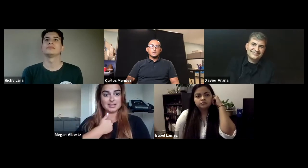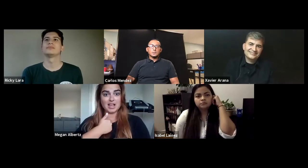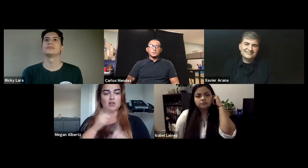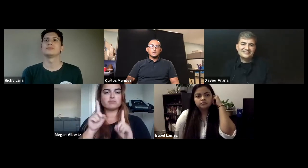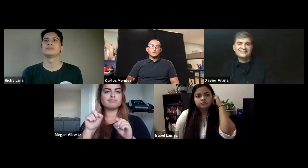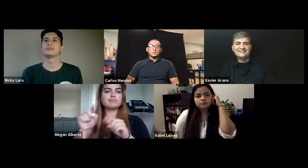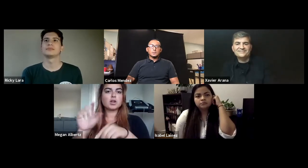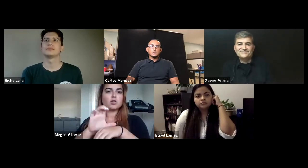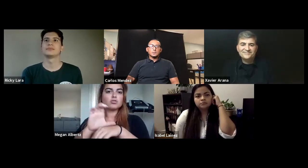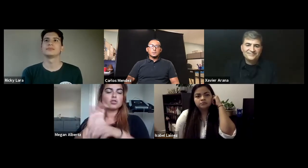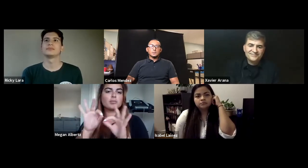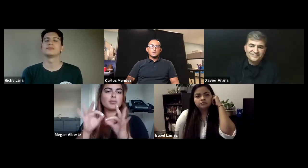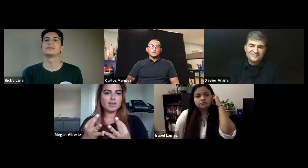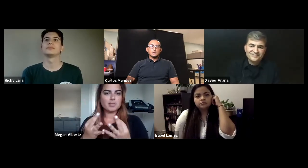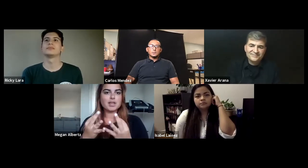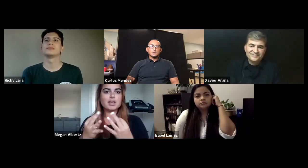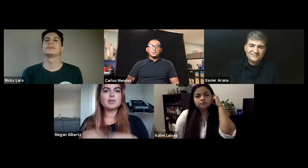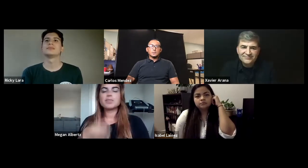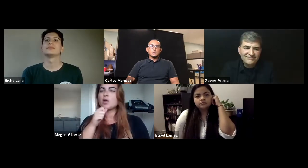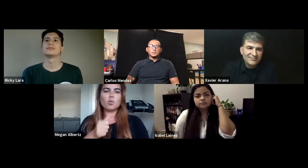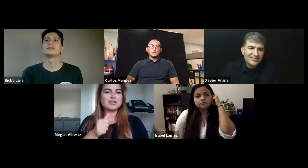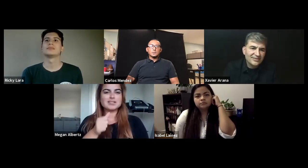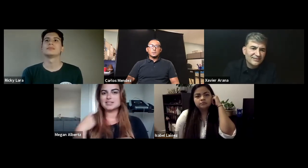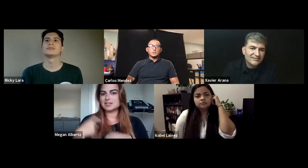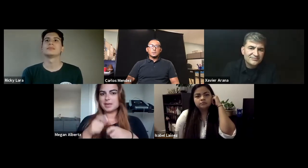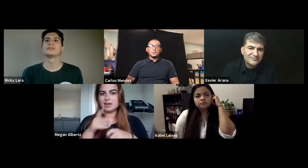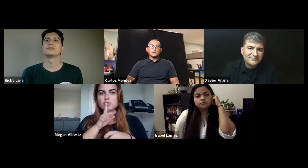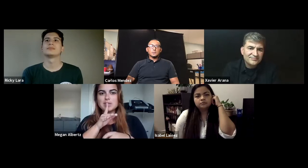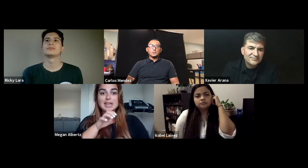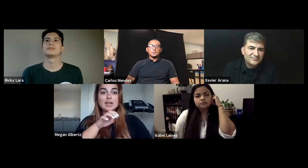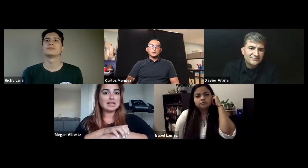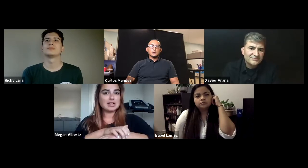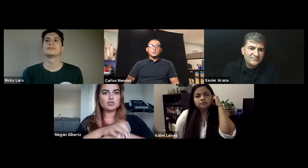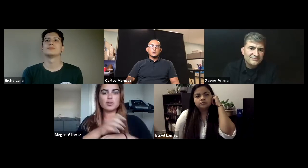Um, growing up myself, I did, um...